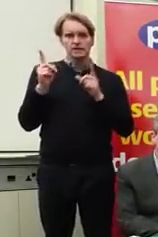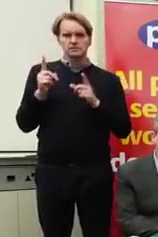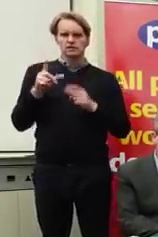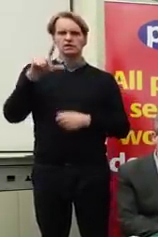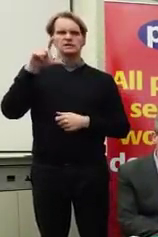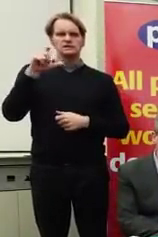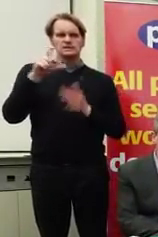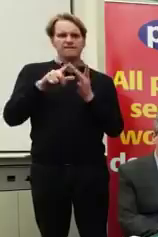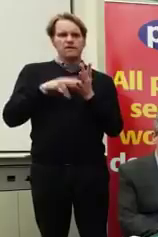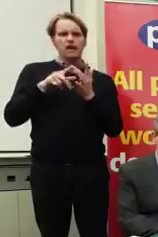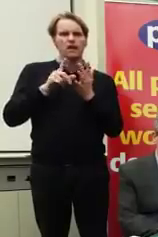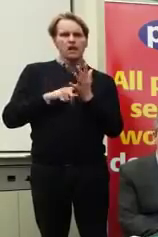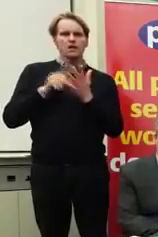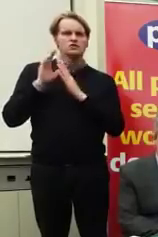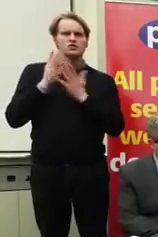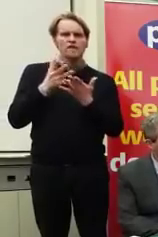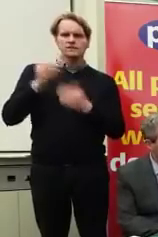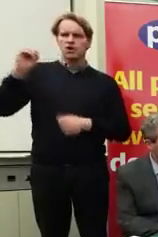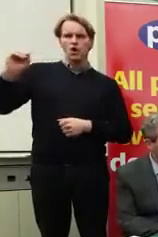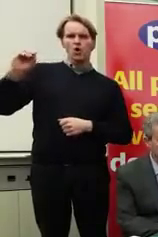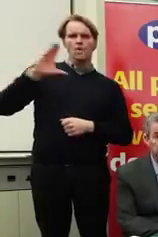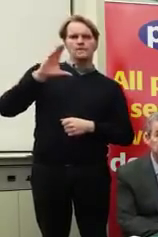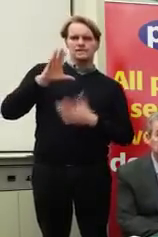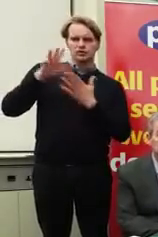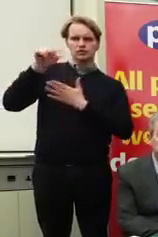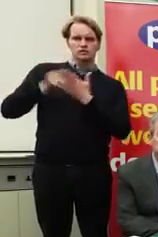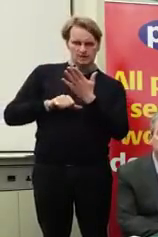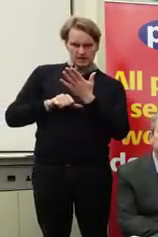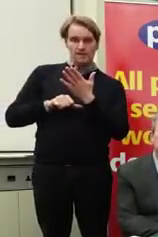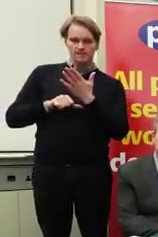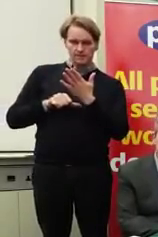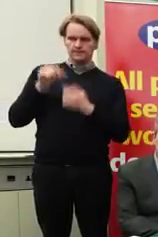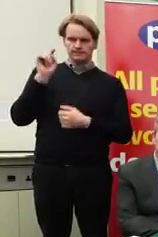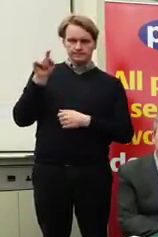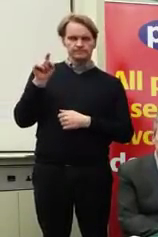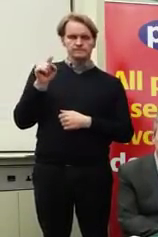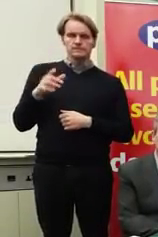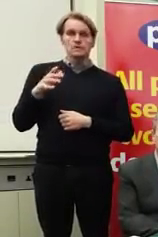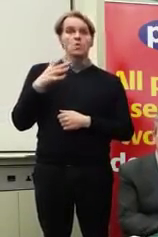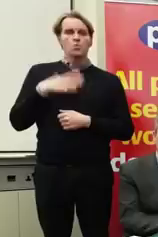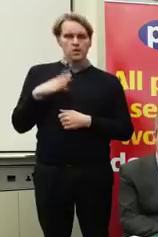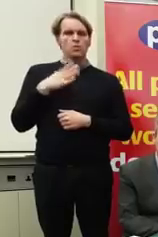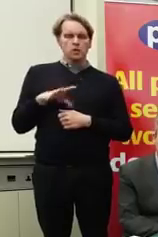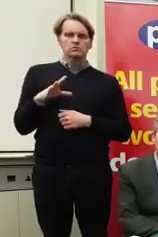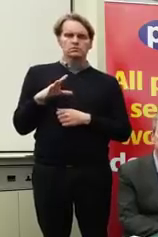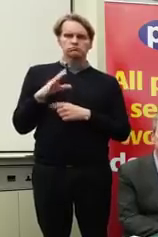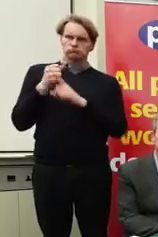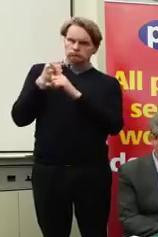stunning victory because it's very likely that in order to get justice on pay this year we're gonna have to also show the government that we're